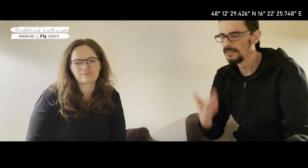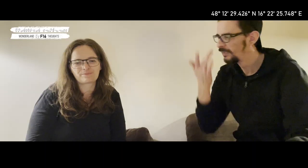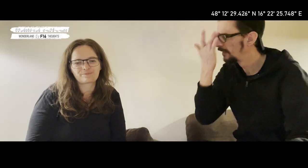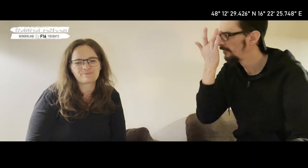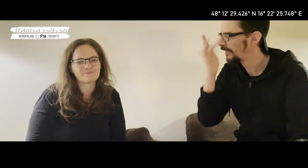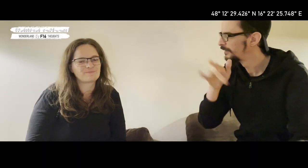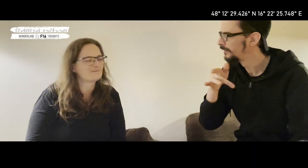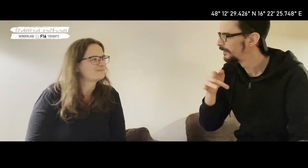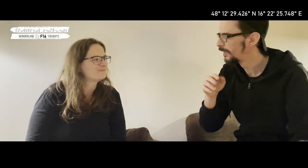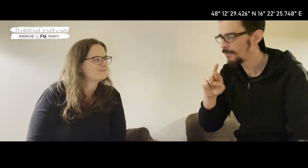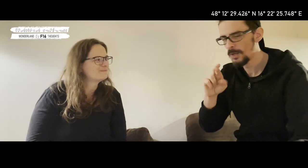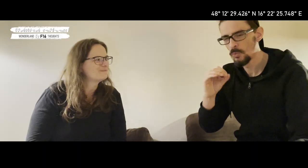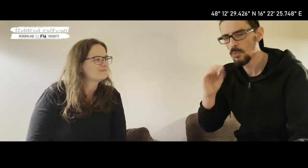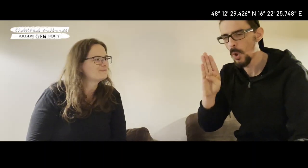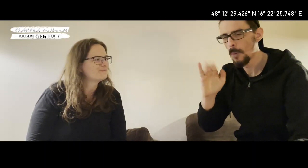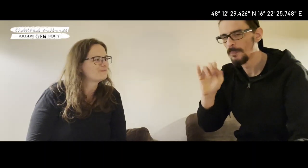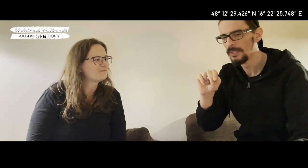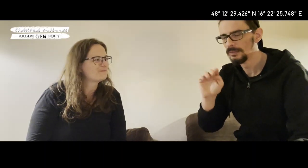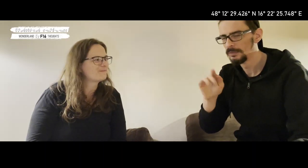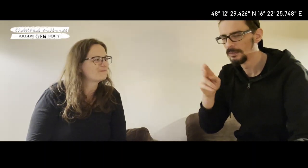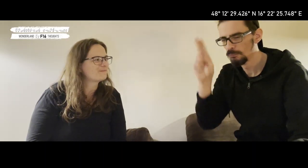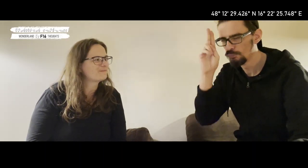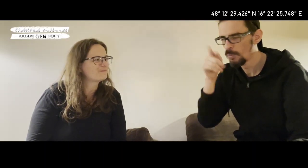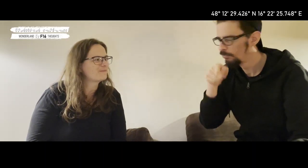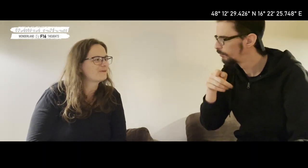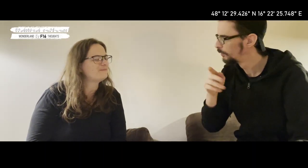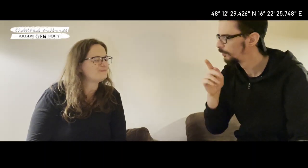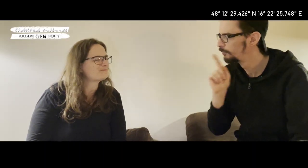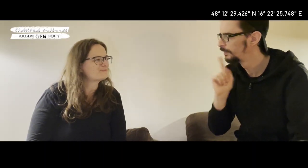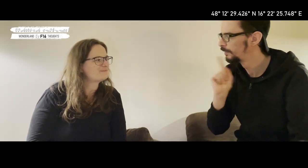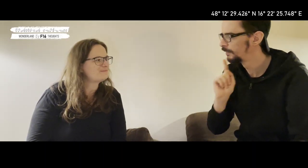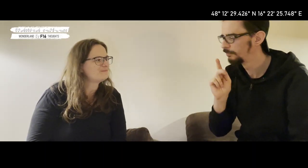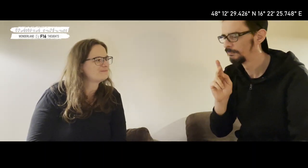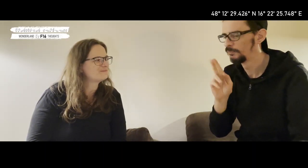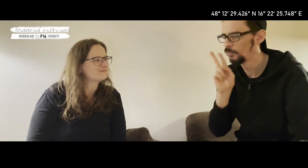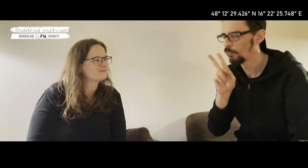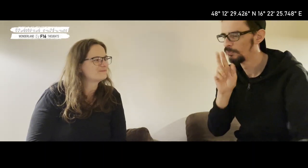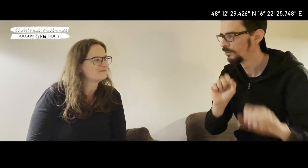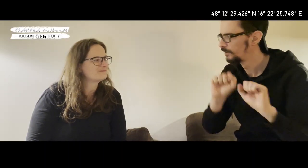I don't know it, but this boy, Robbie, has strange behavior.